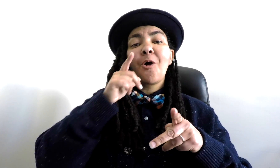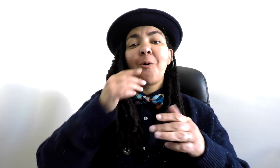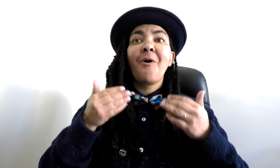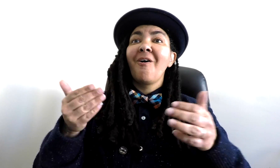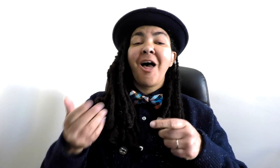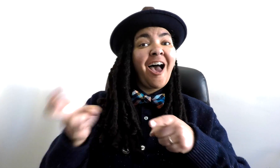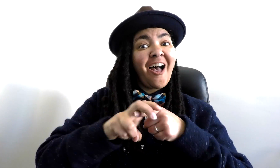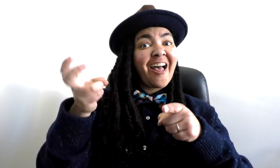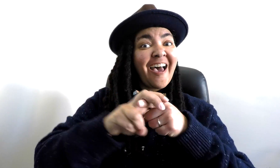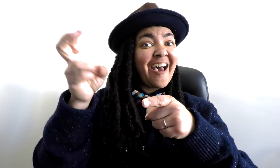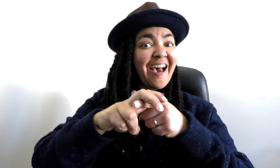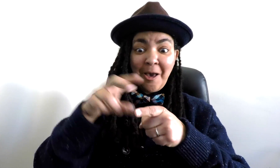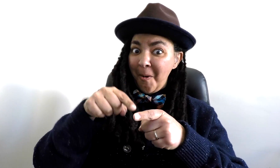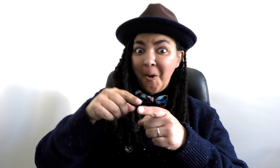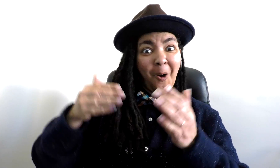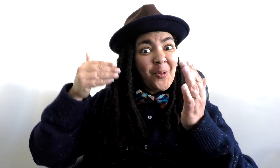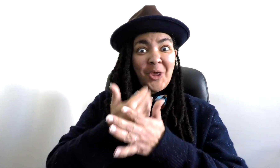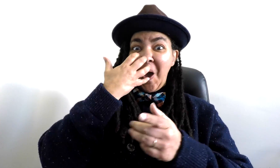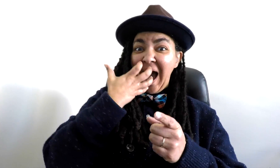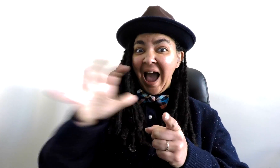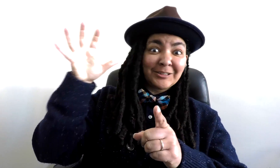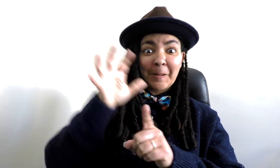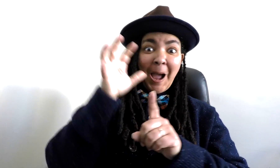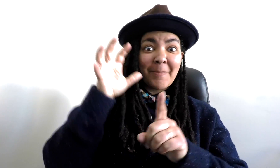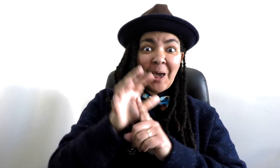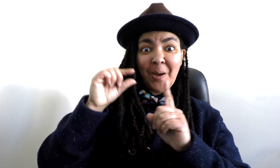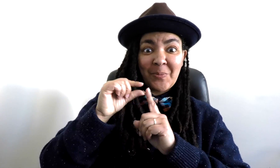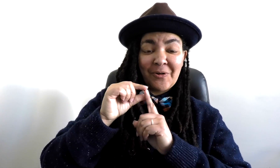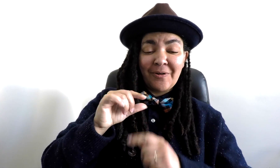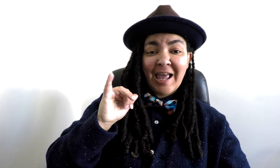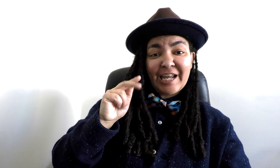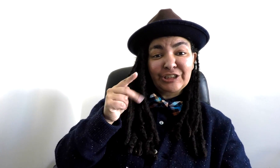...of people hopping on the bandwagon of this hot word of “intersectionality”